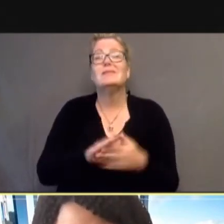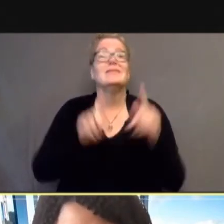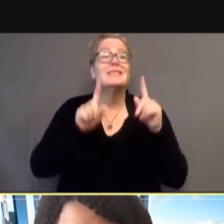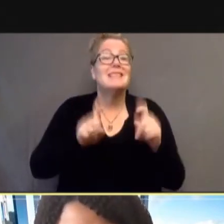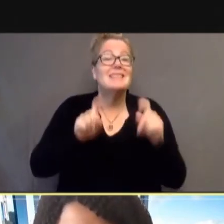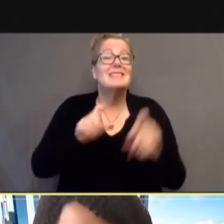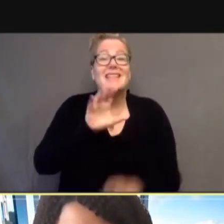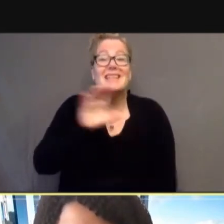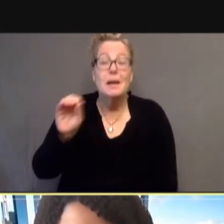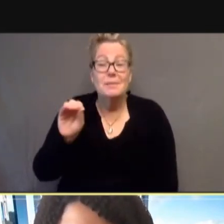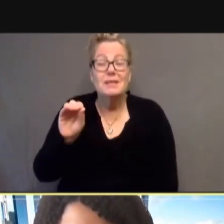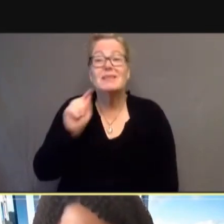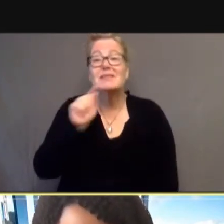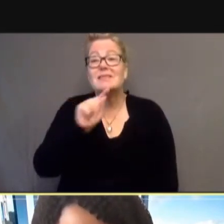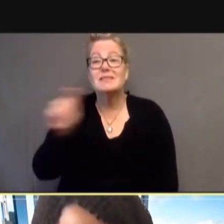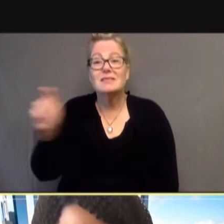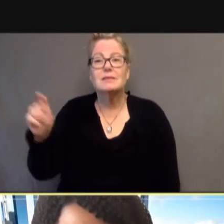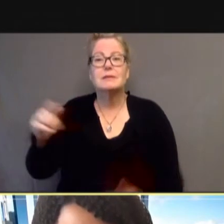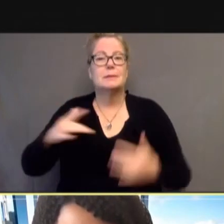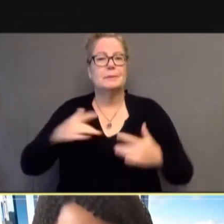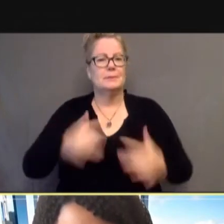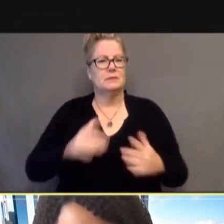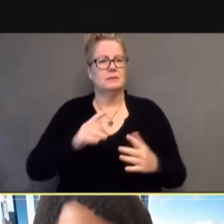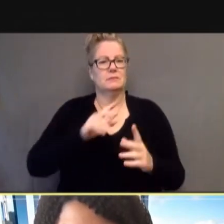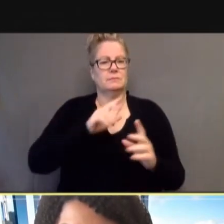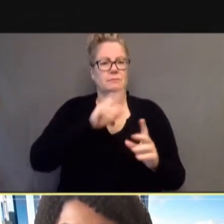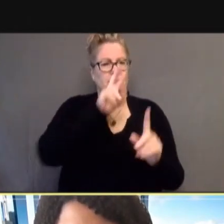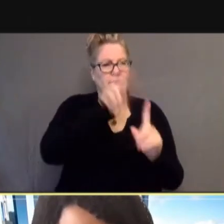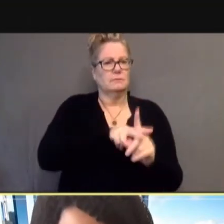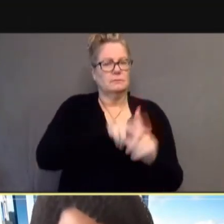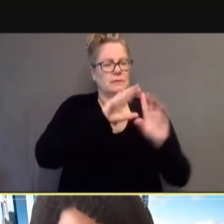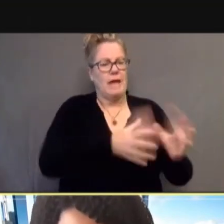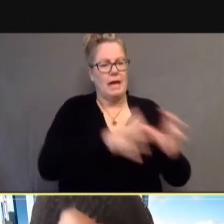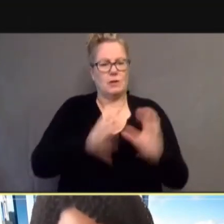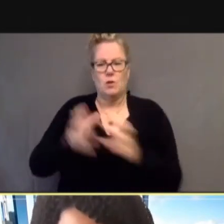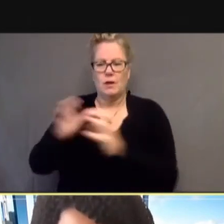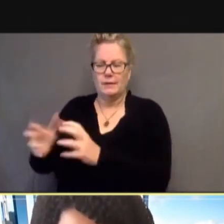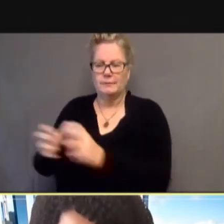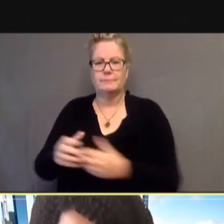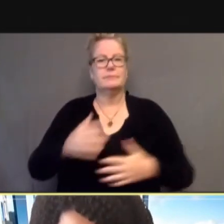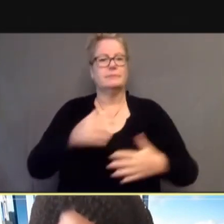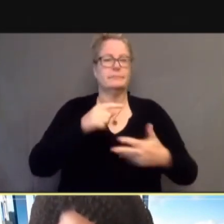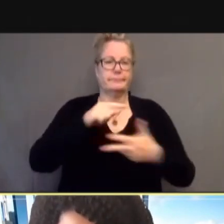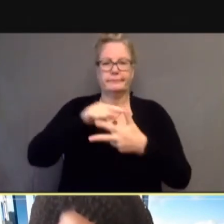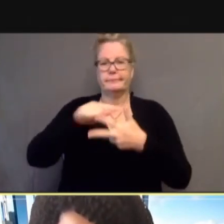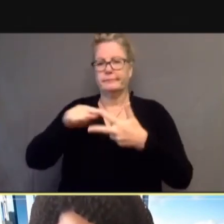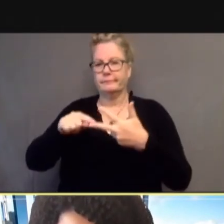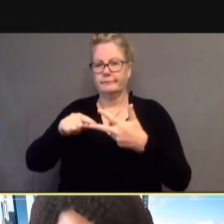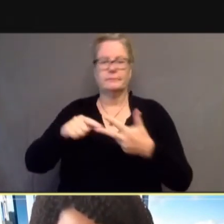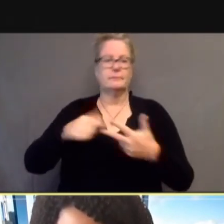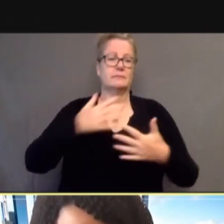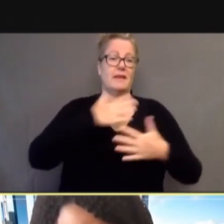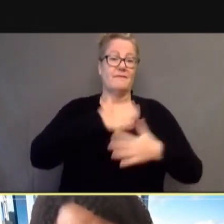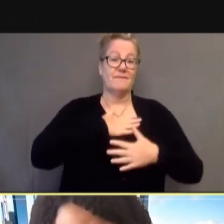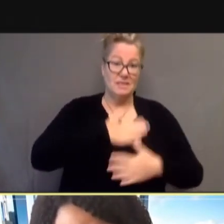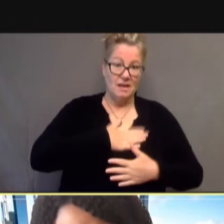up impairments into these three categories. So we have physical, is one of the categories.